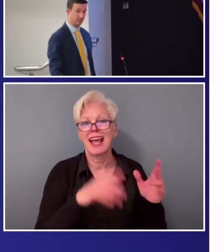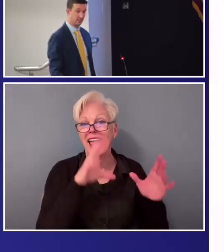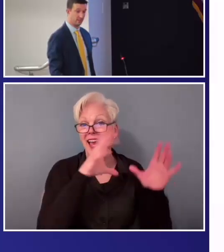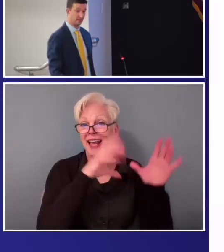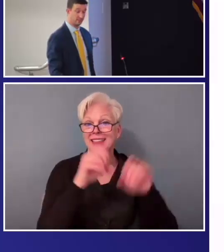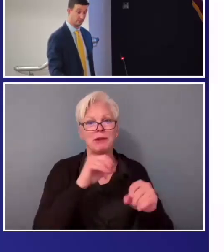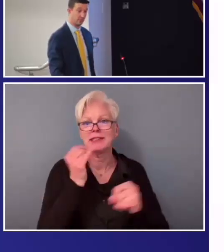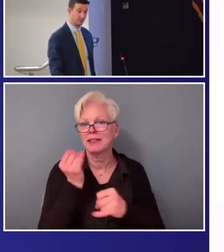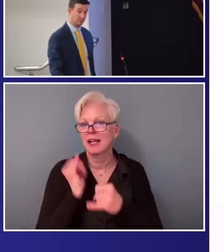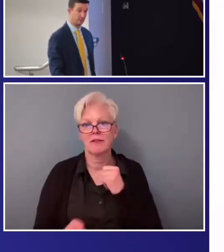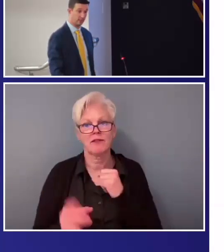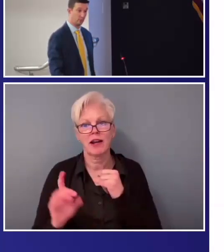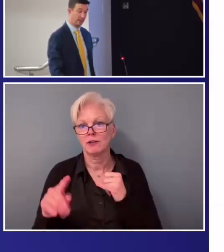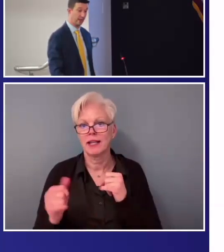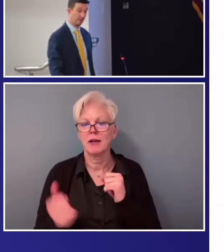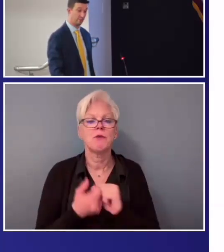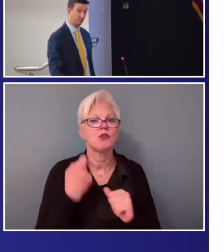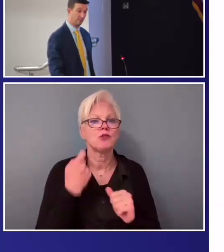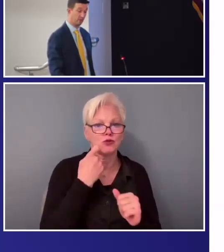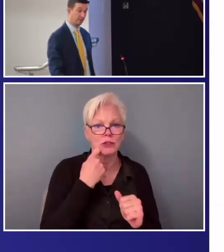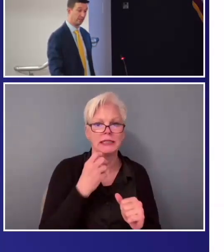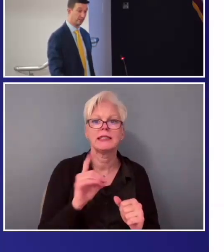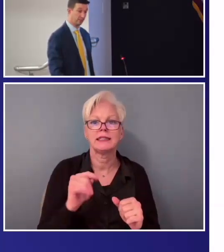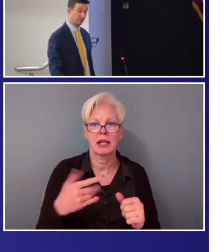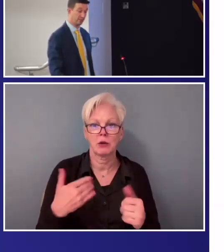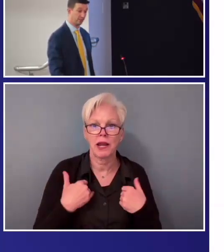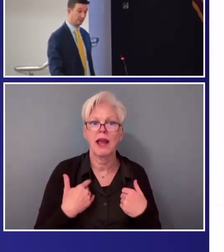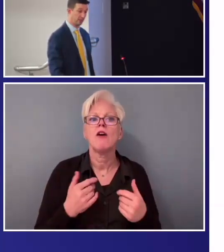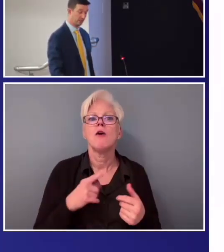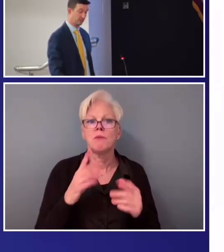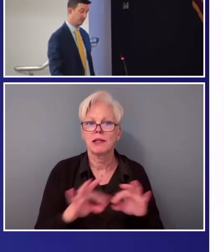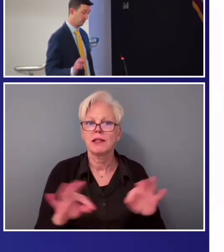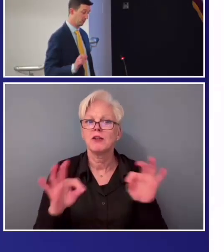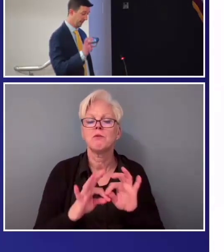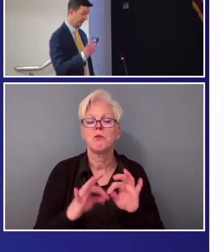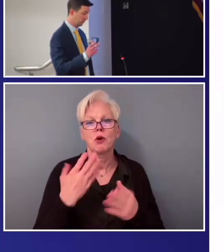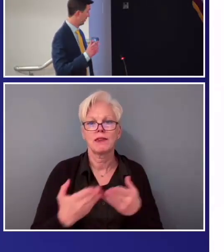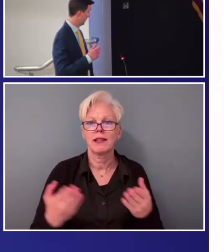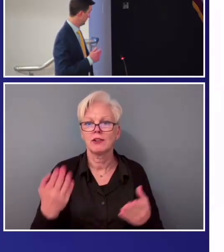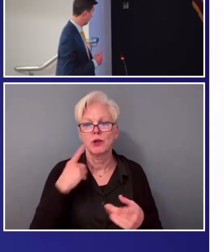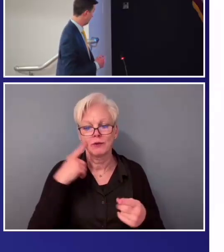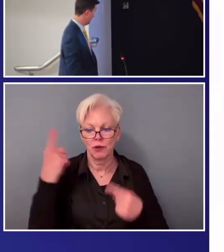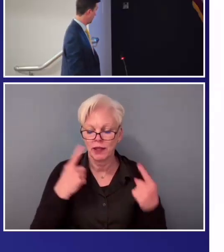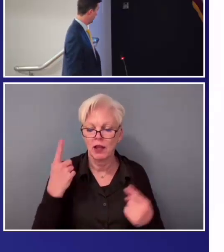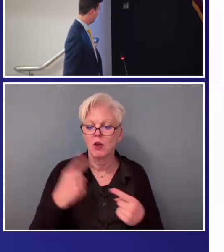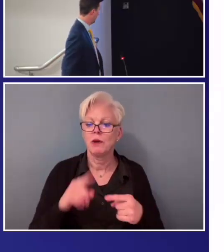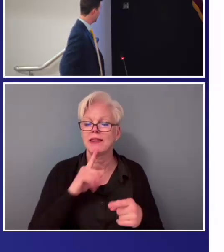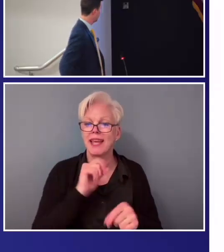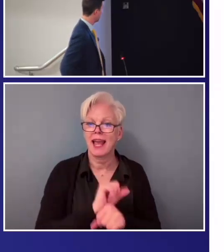data. It is the most updated data we have. But there are key differences to think about this data with the actual earnings data that would be utilized.